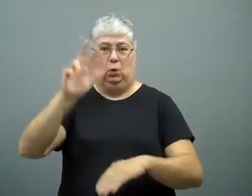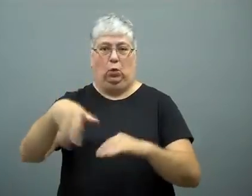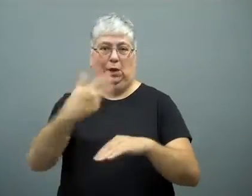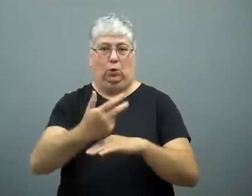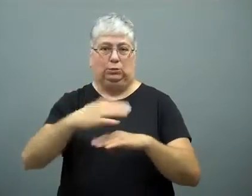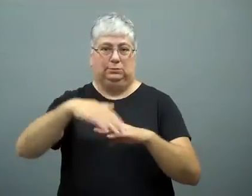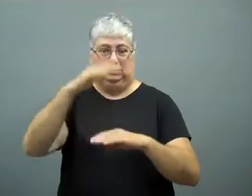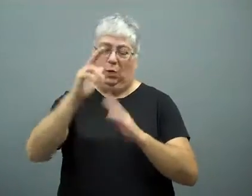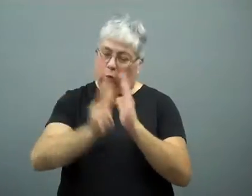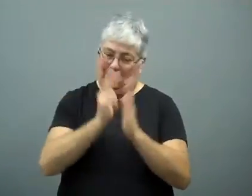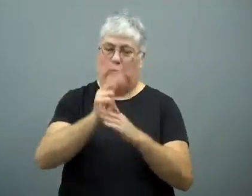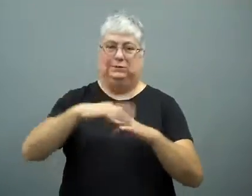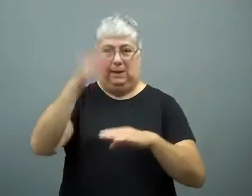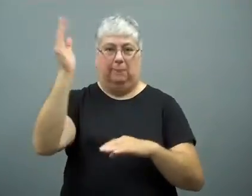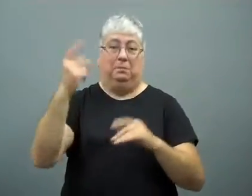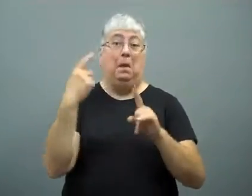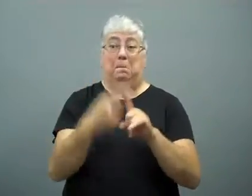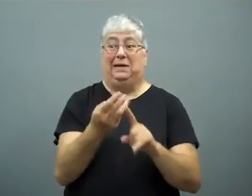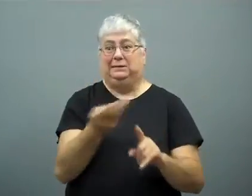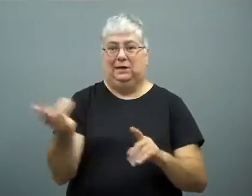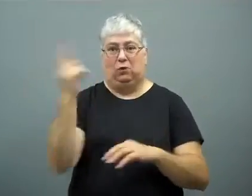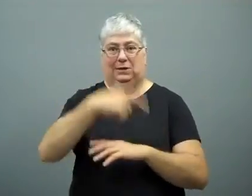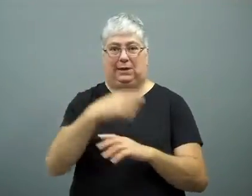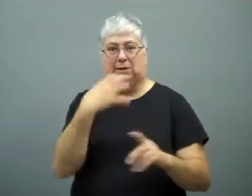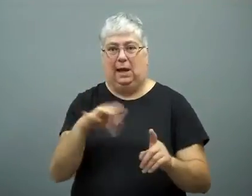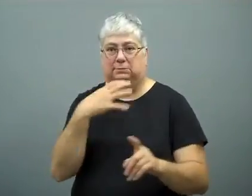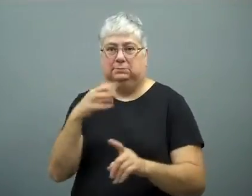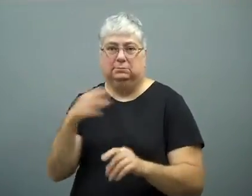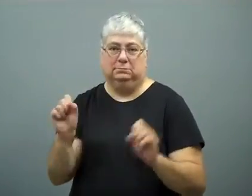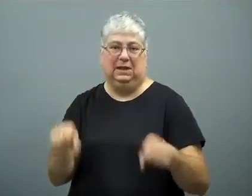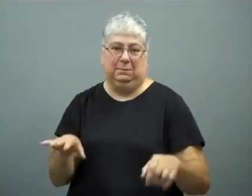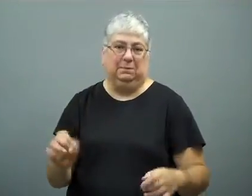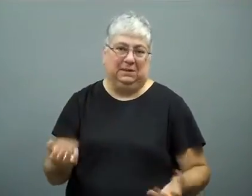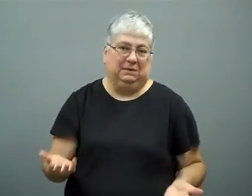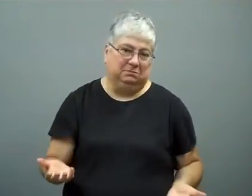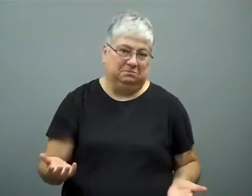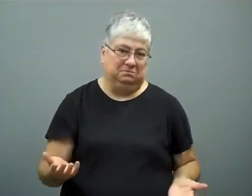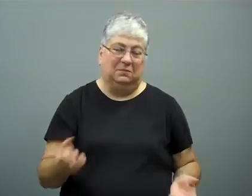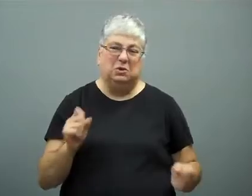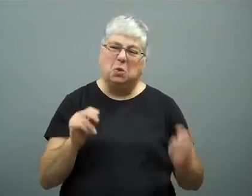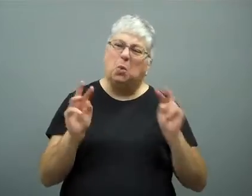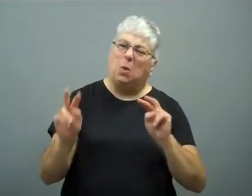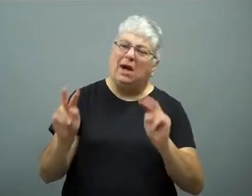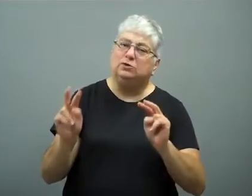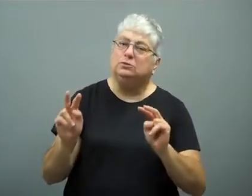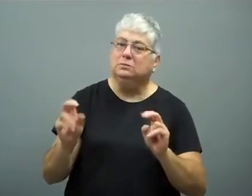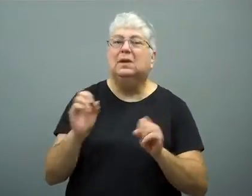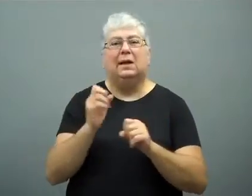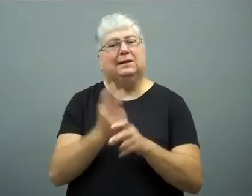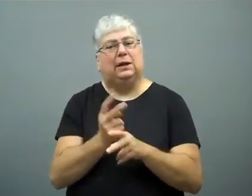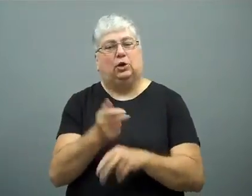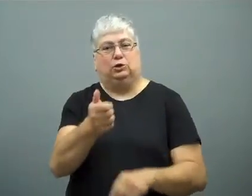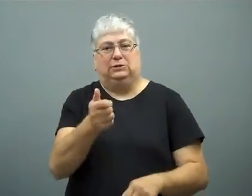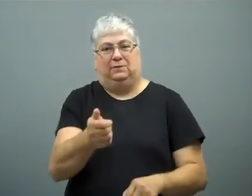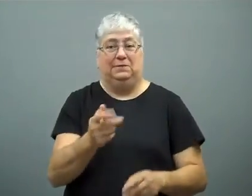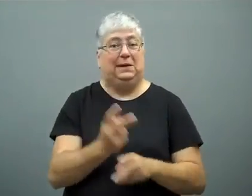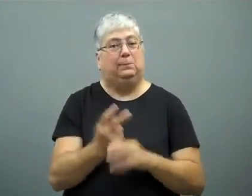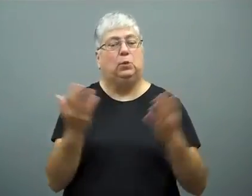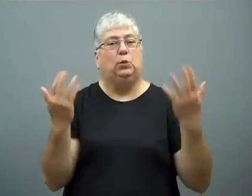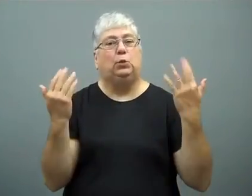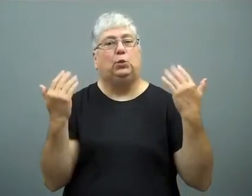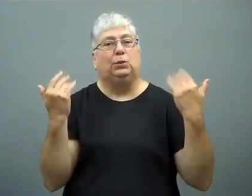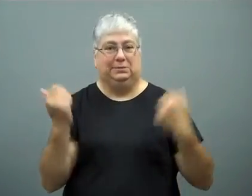for three or more hours, and also could be several days of hot weather.